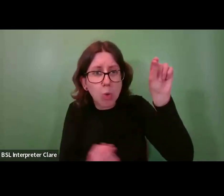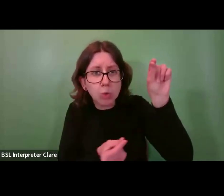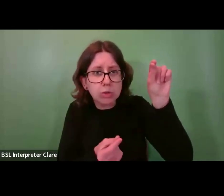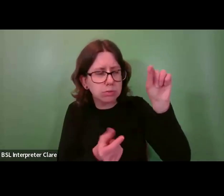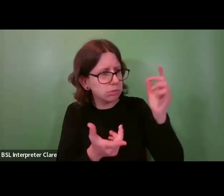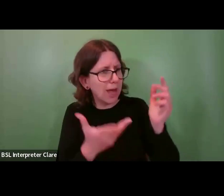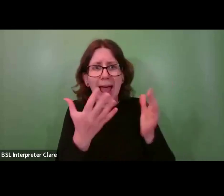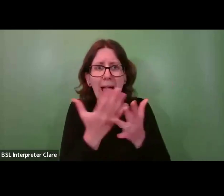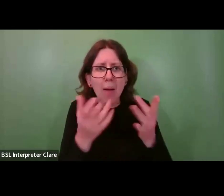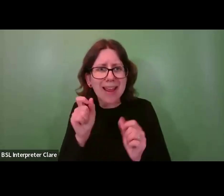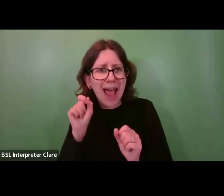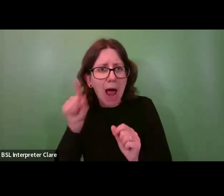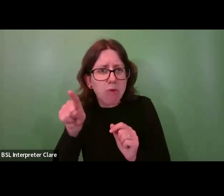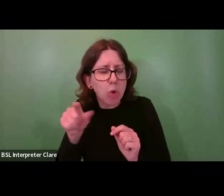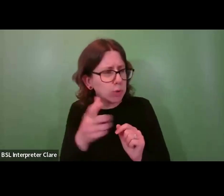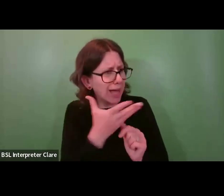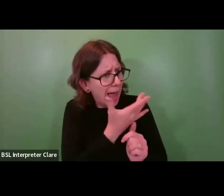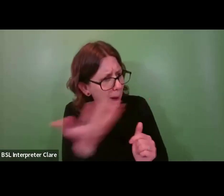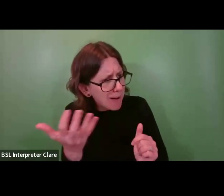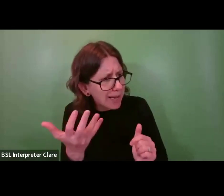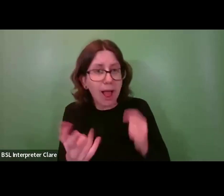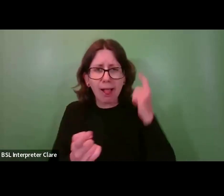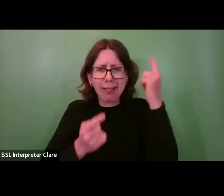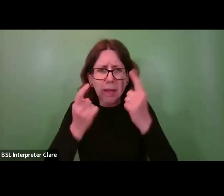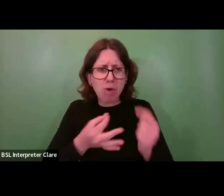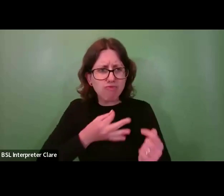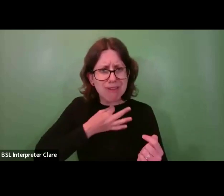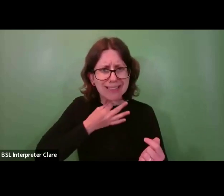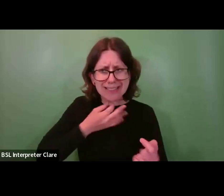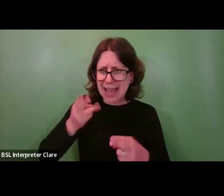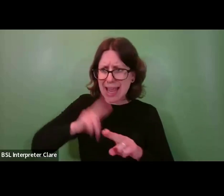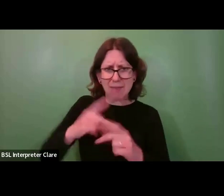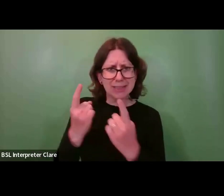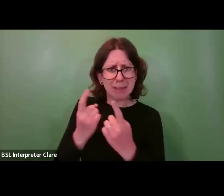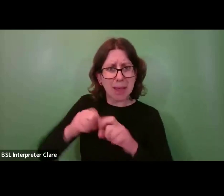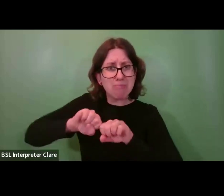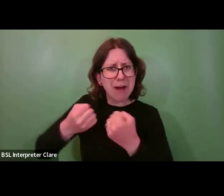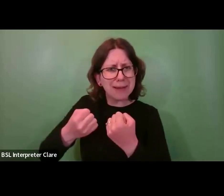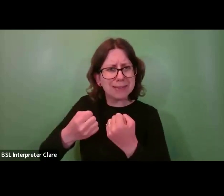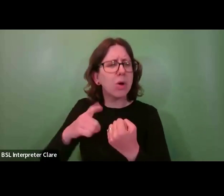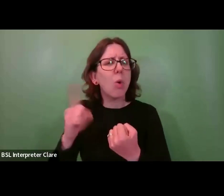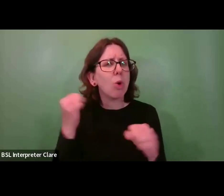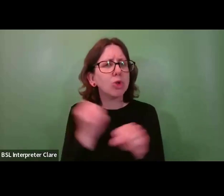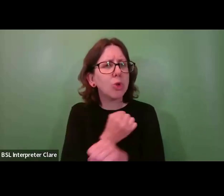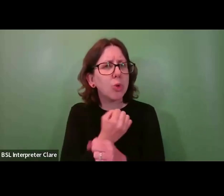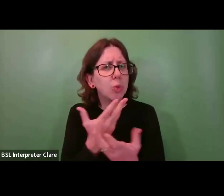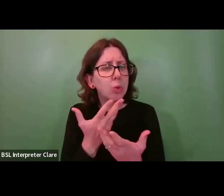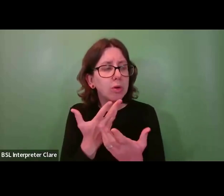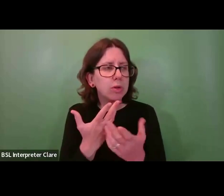It's all about the consequences of what might happen and what you might do to mitigate that." So for example,